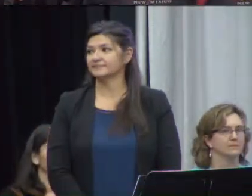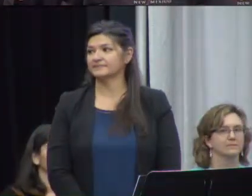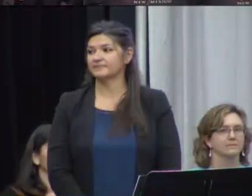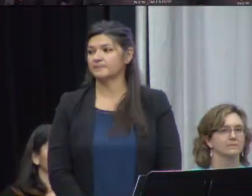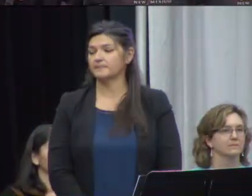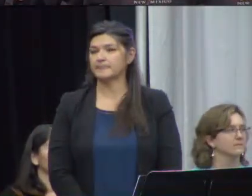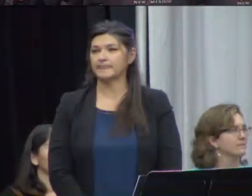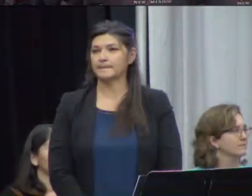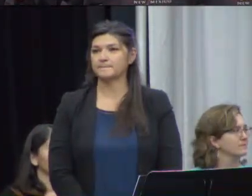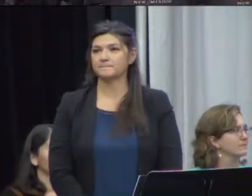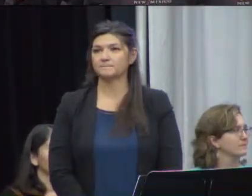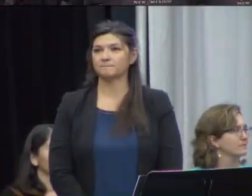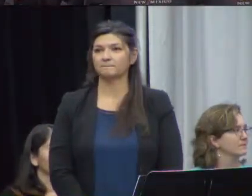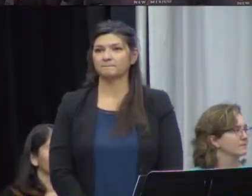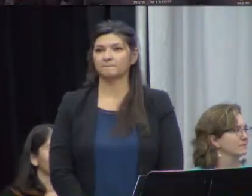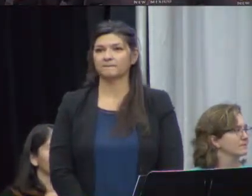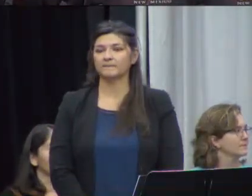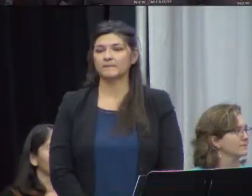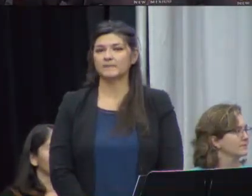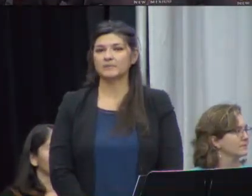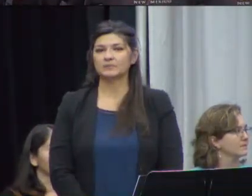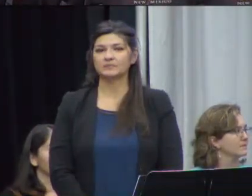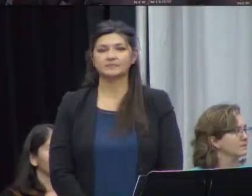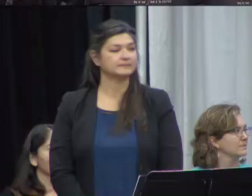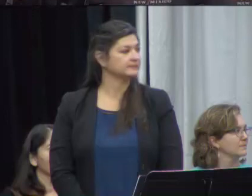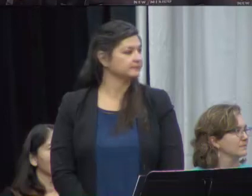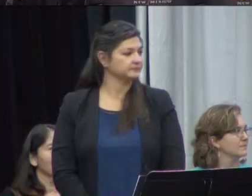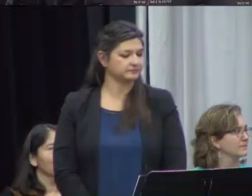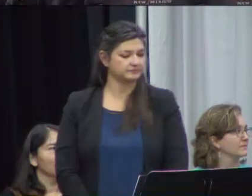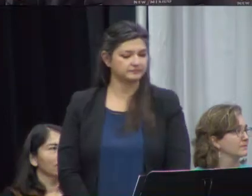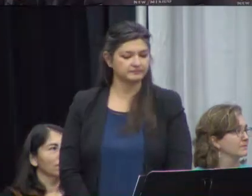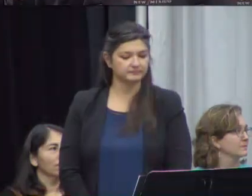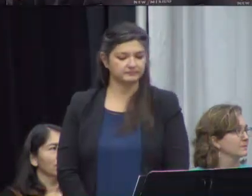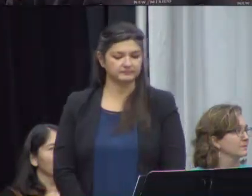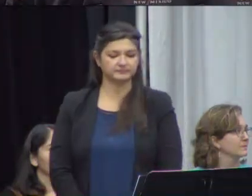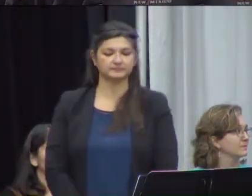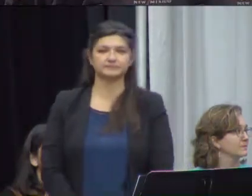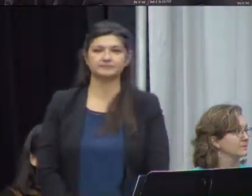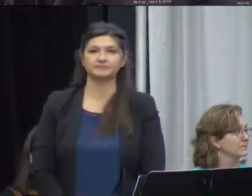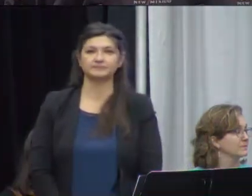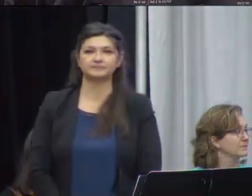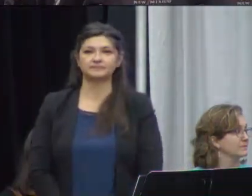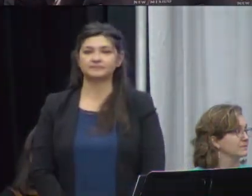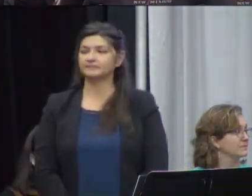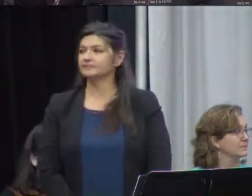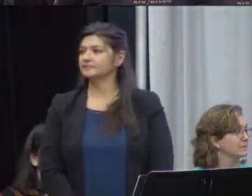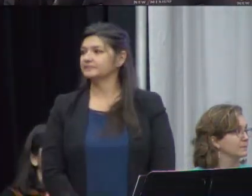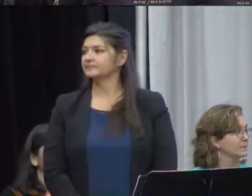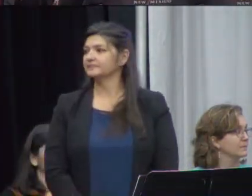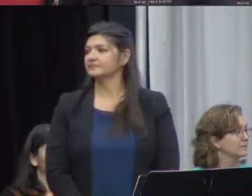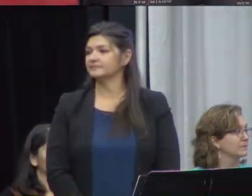[Audience Member] Yeah, let's go, Brian! (overlapping chattering)